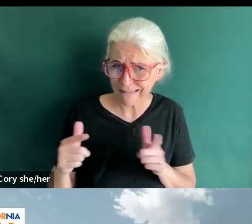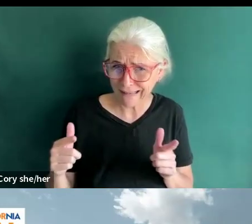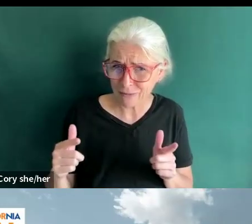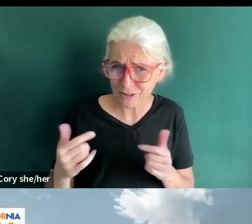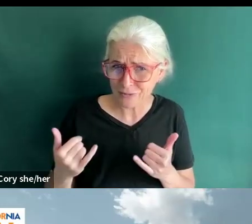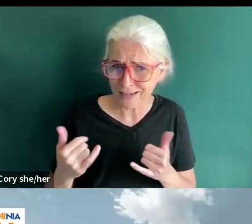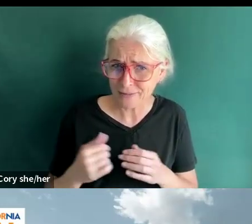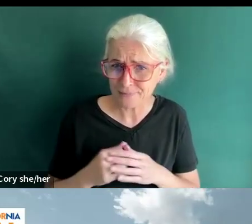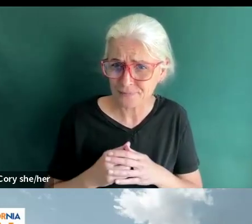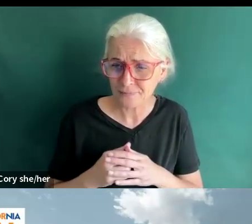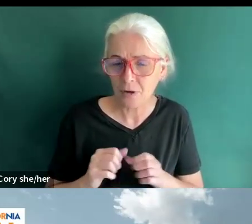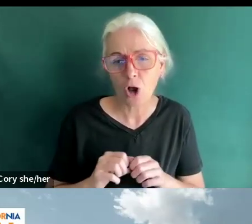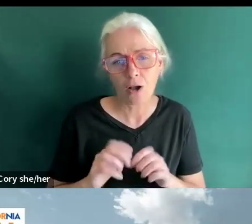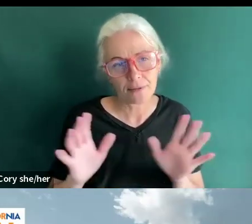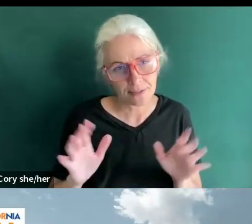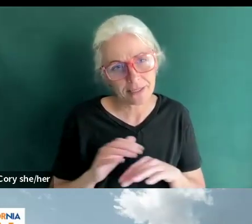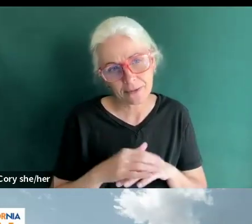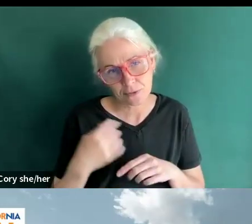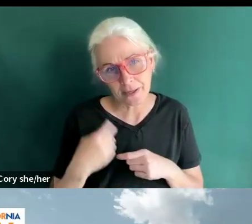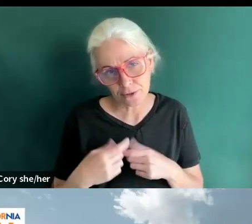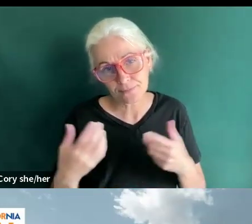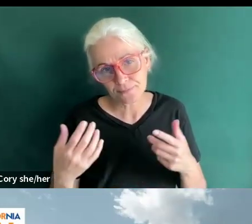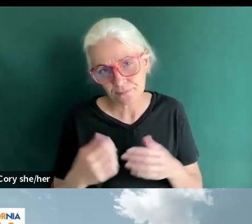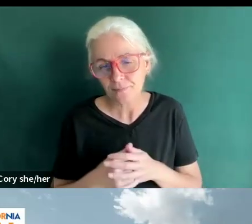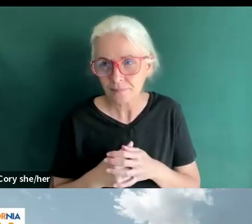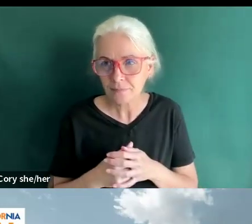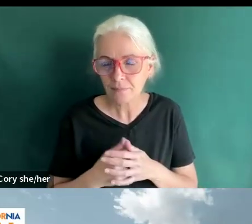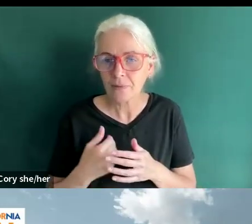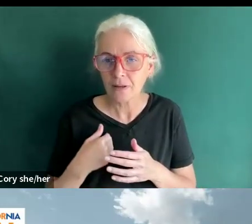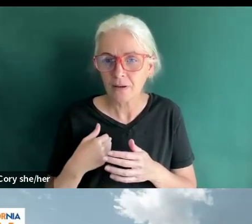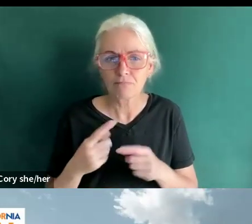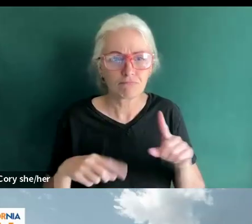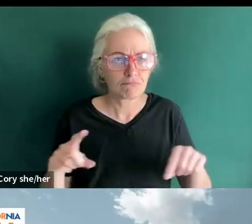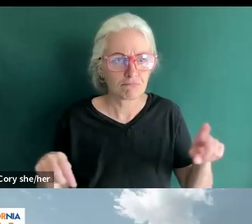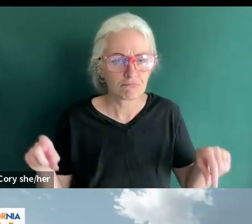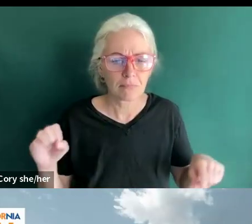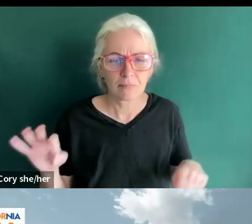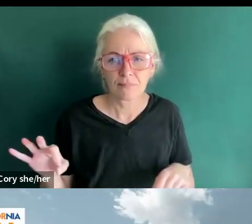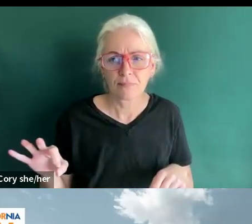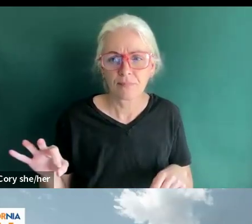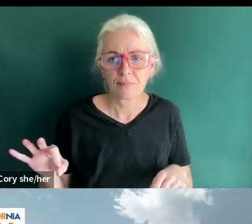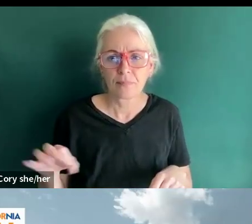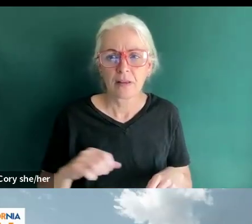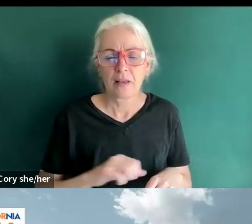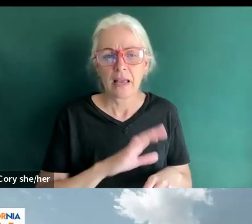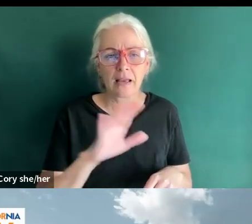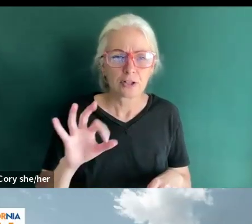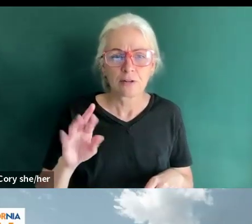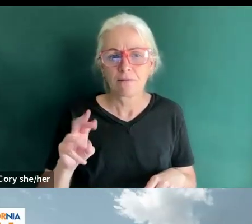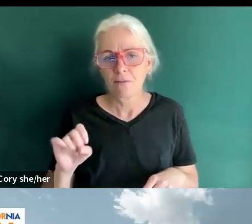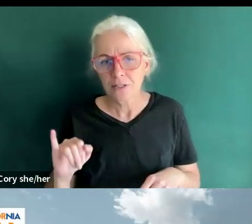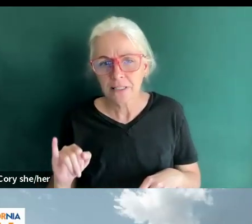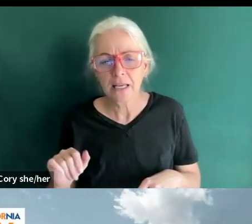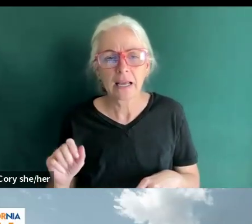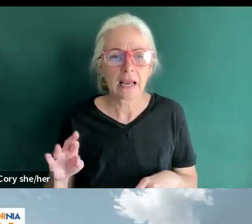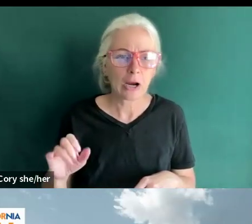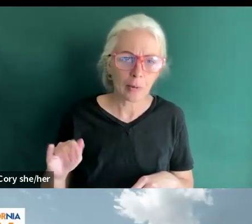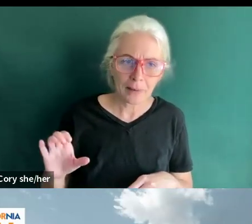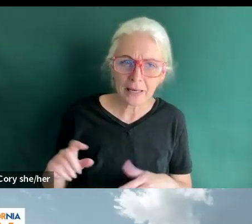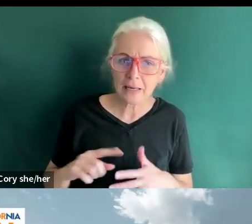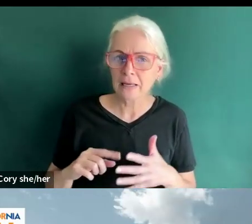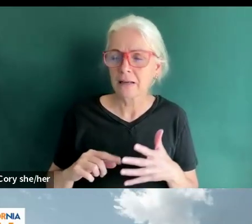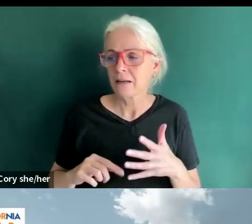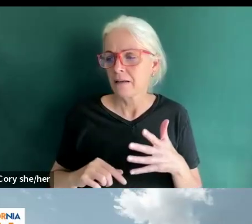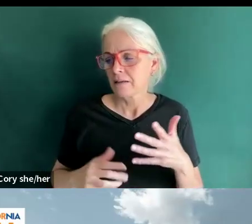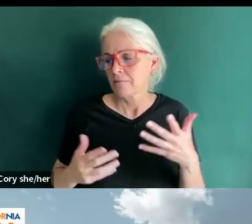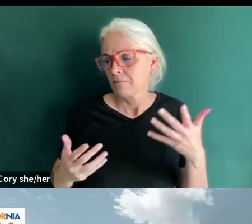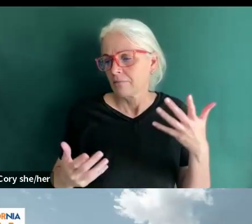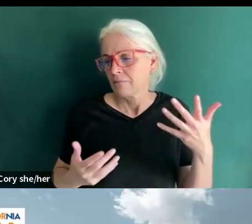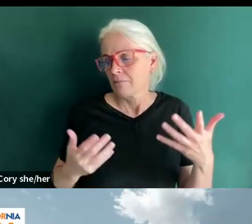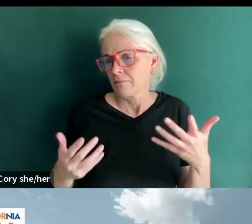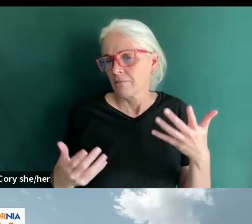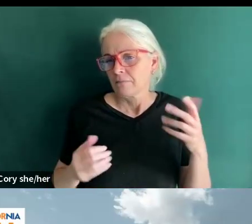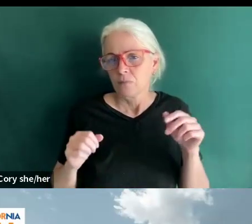point, so obviously English and Spanish. We have a variety of Asian languages, Farsi, Arabic. We can